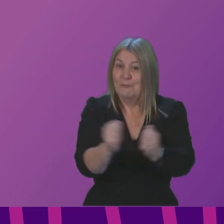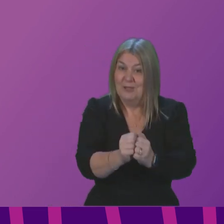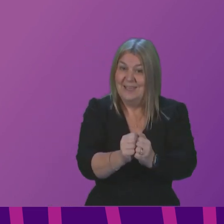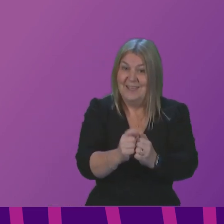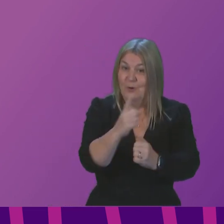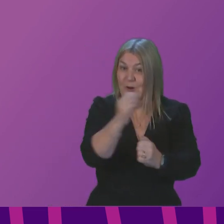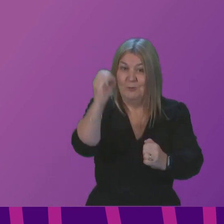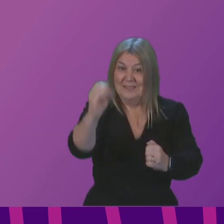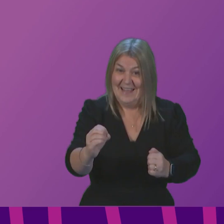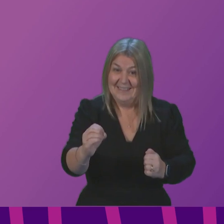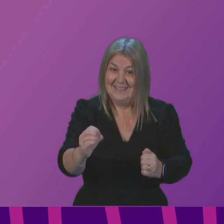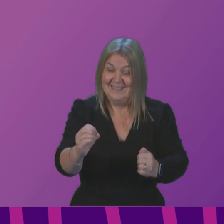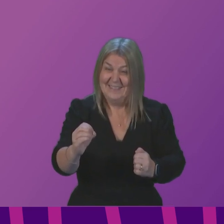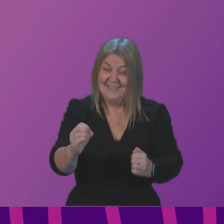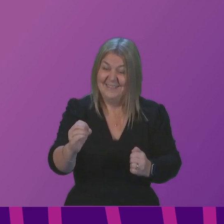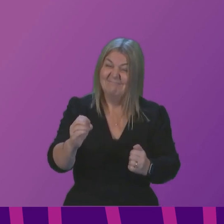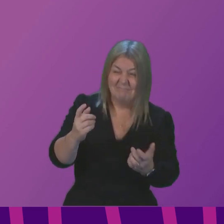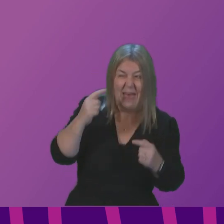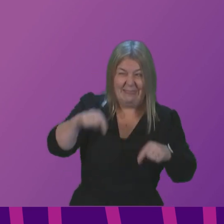supported within this party, but I am not sure that they will be within the Parliament.